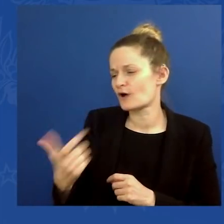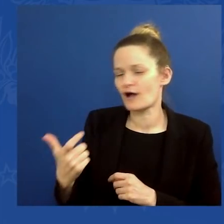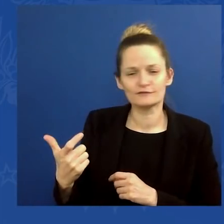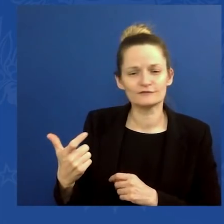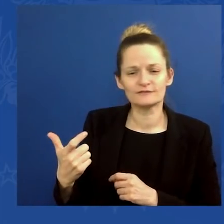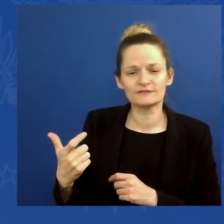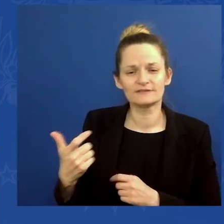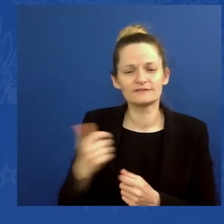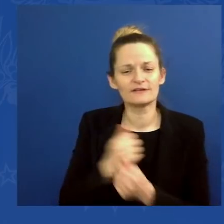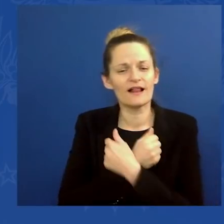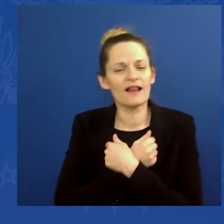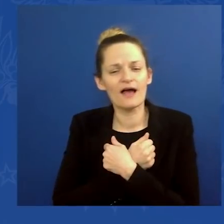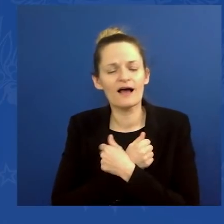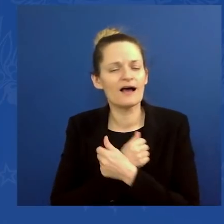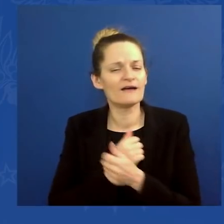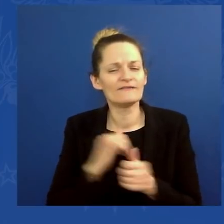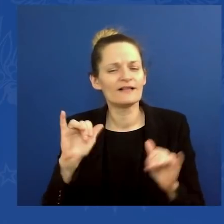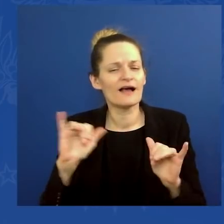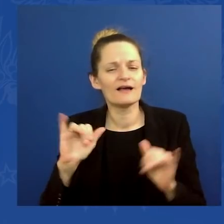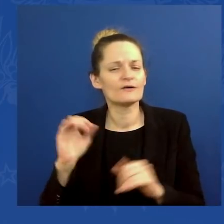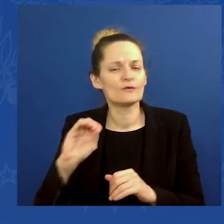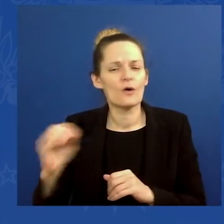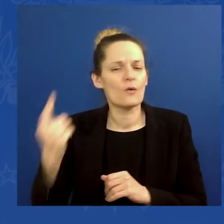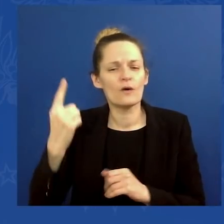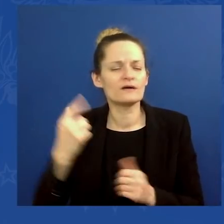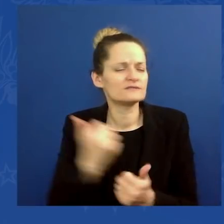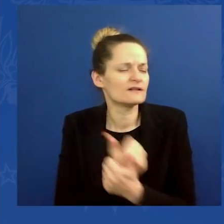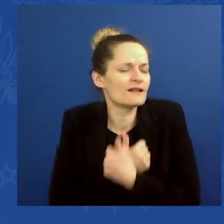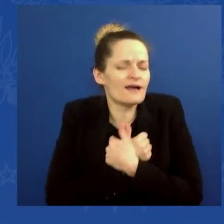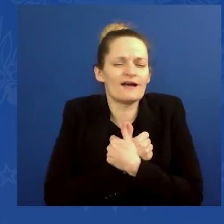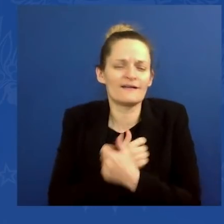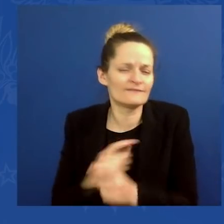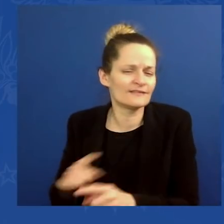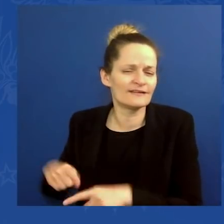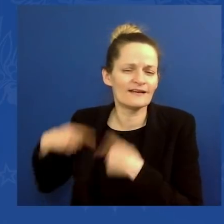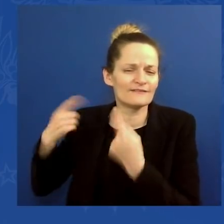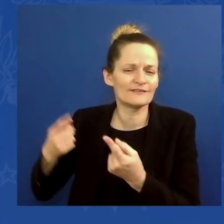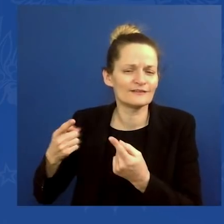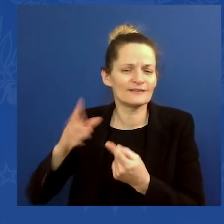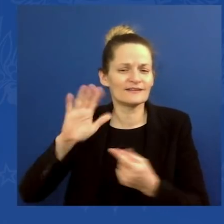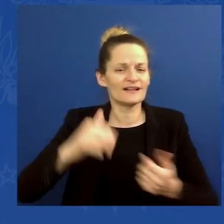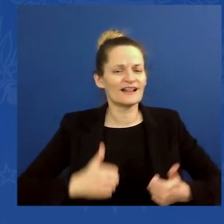Love as if you've loved -- never loved before. And live as if heaven is on Earth.